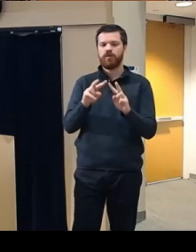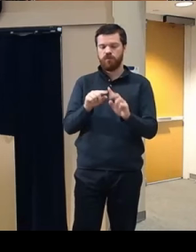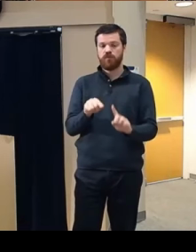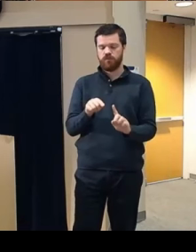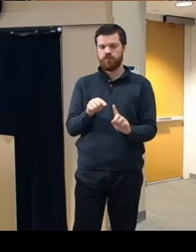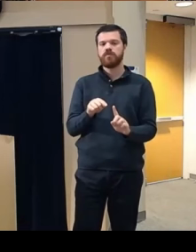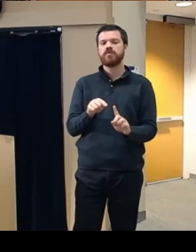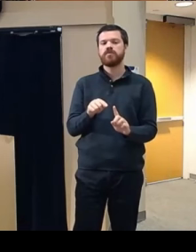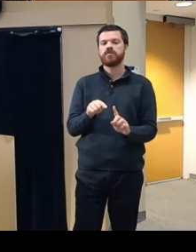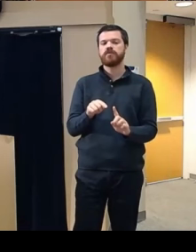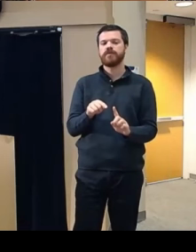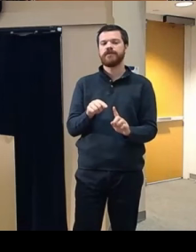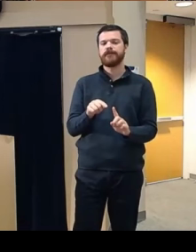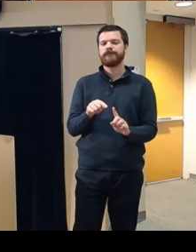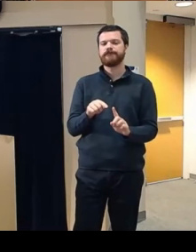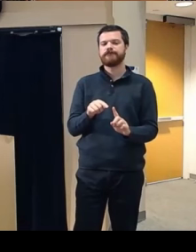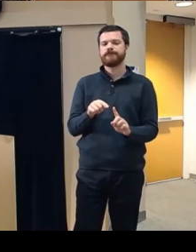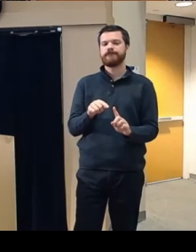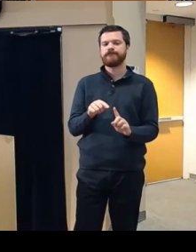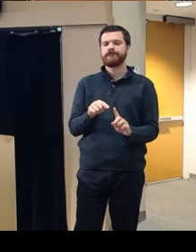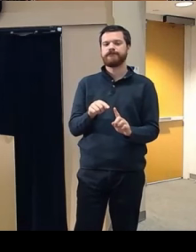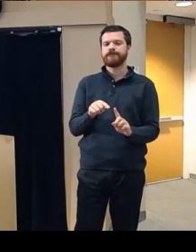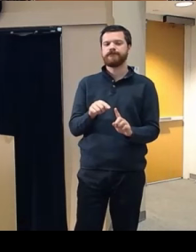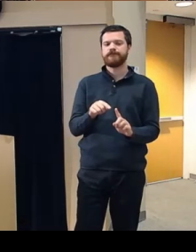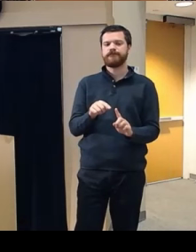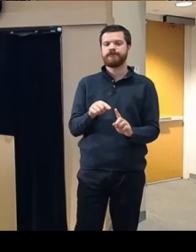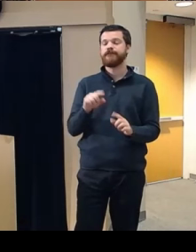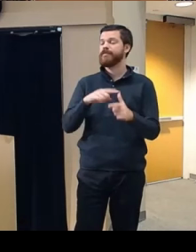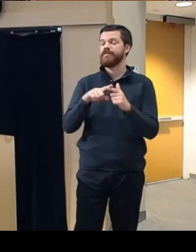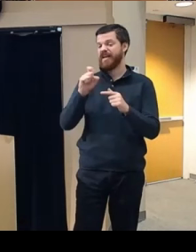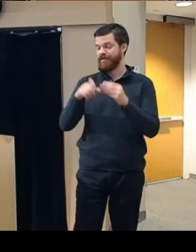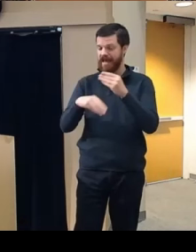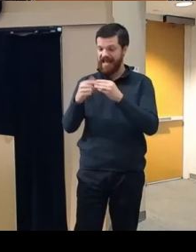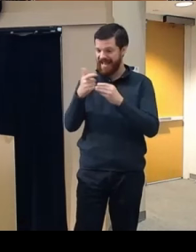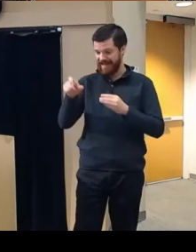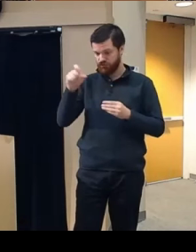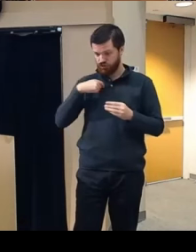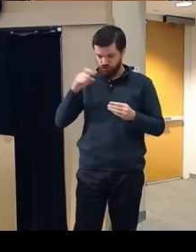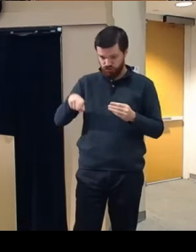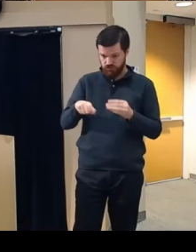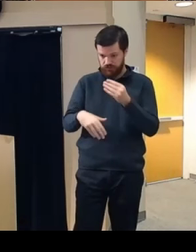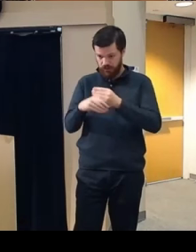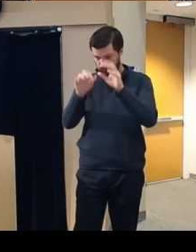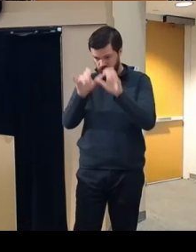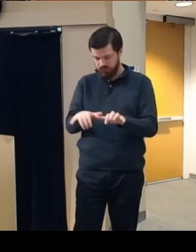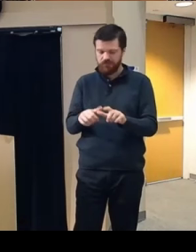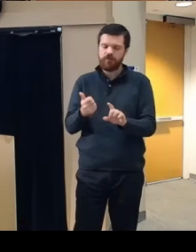and then um I could also enter in anything that needs to be entered um and it's a good reminder